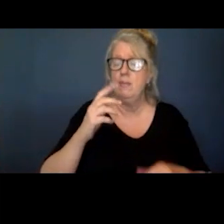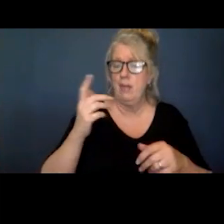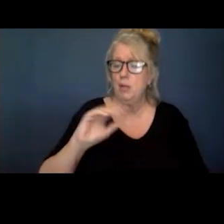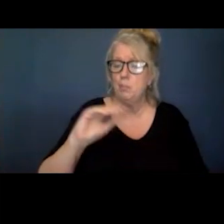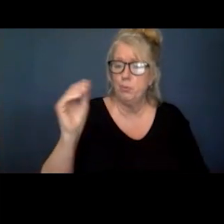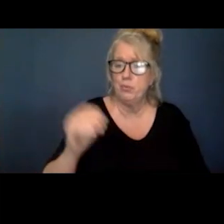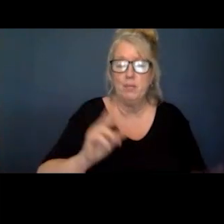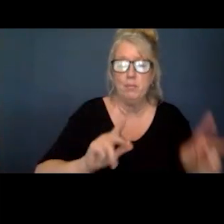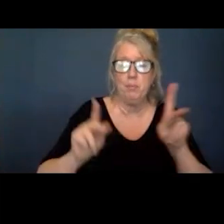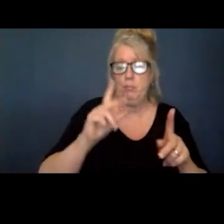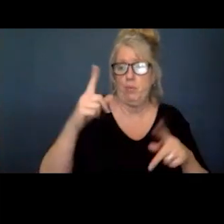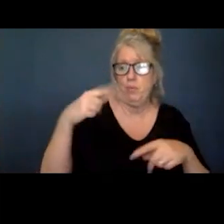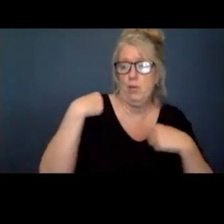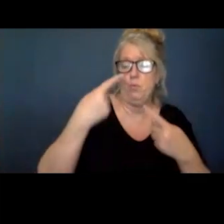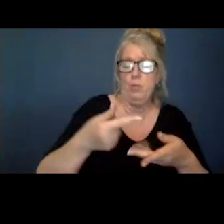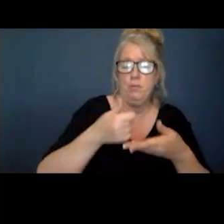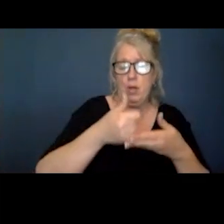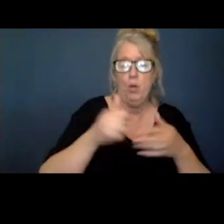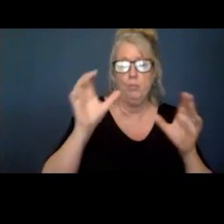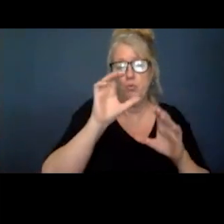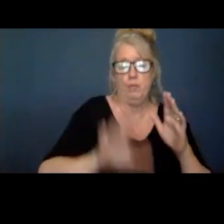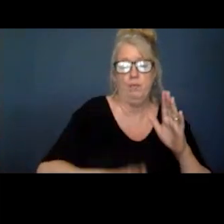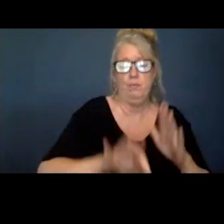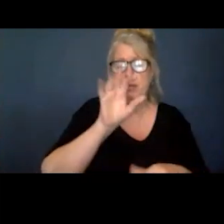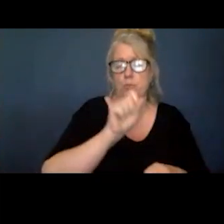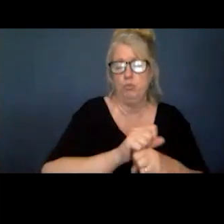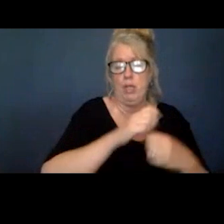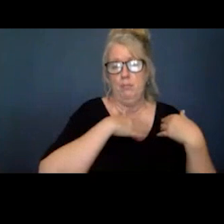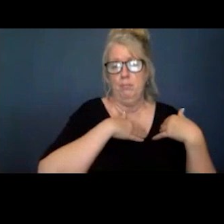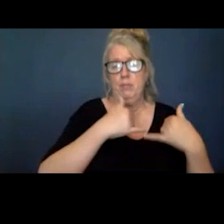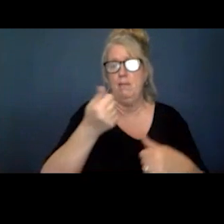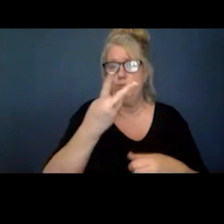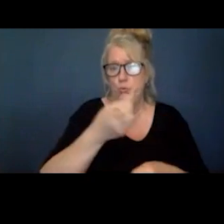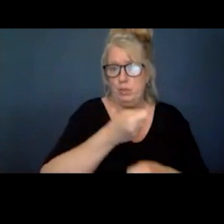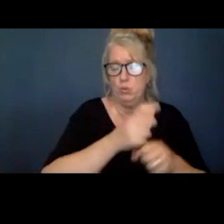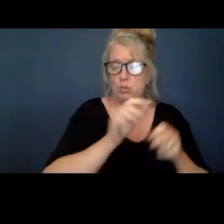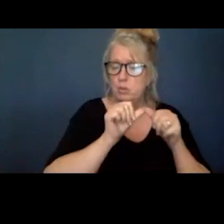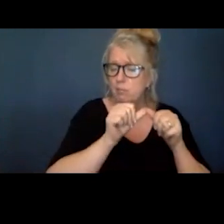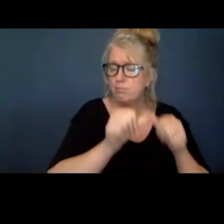helped to find jobs over the past few years have stayed with their employer in their original role